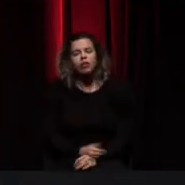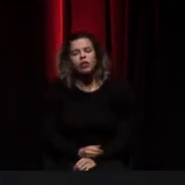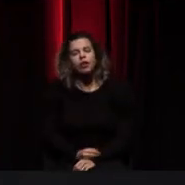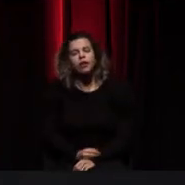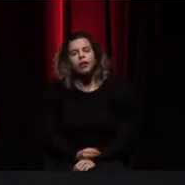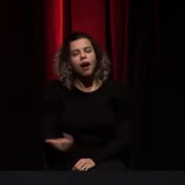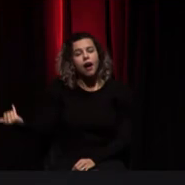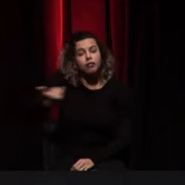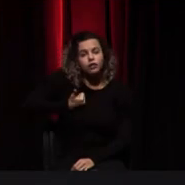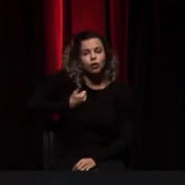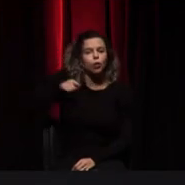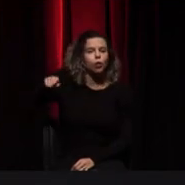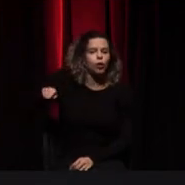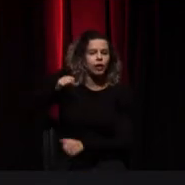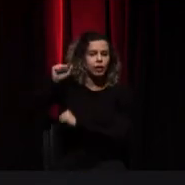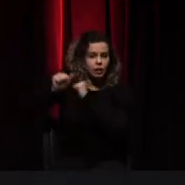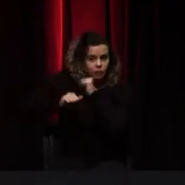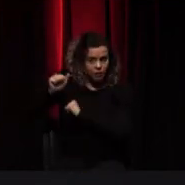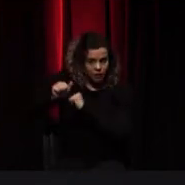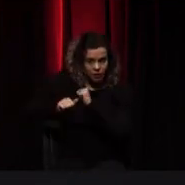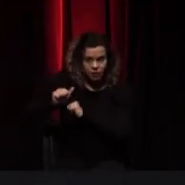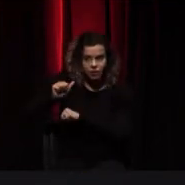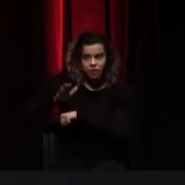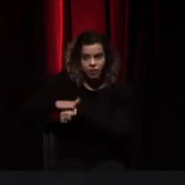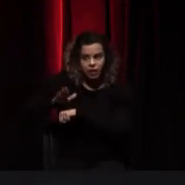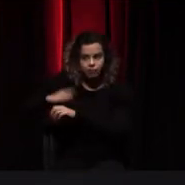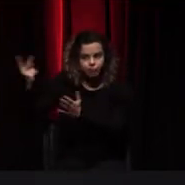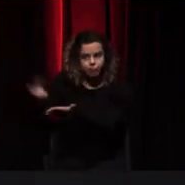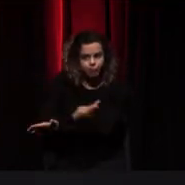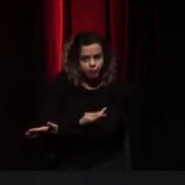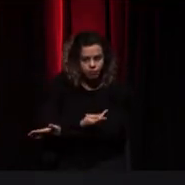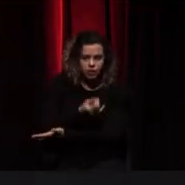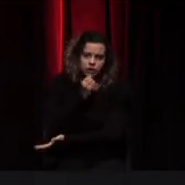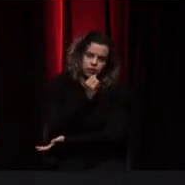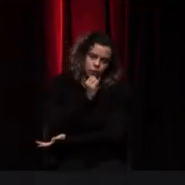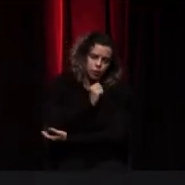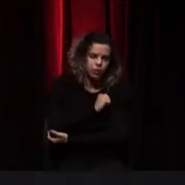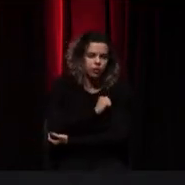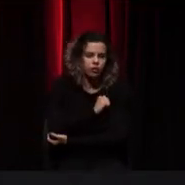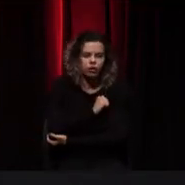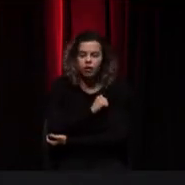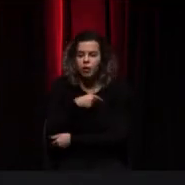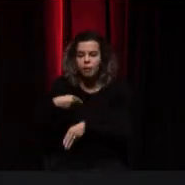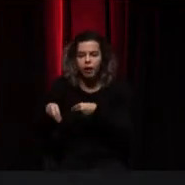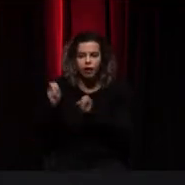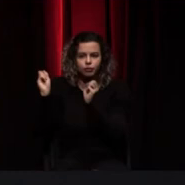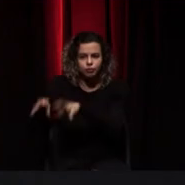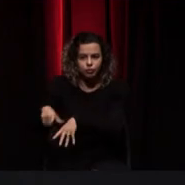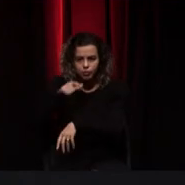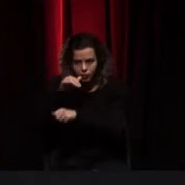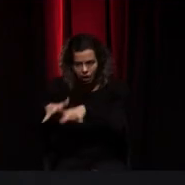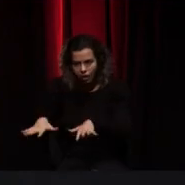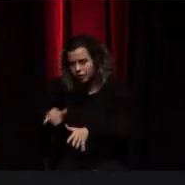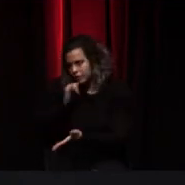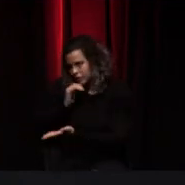violates the law”. She even puts an example: throw plastic in the sea. Same example you gave.